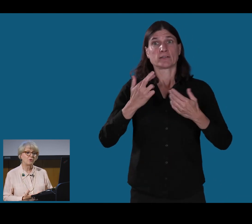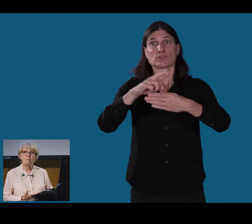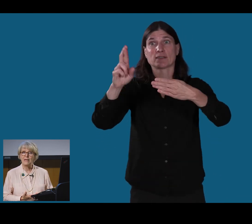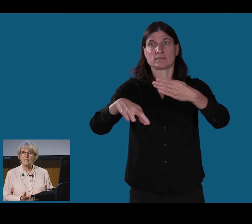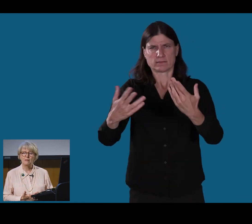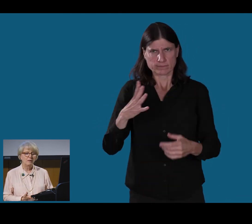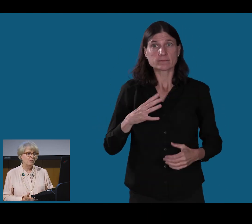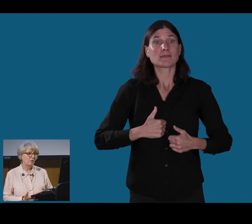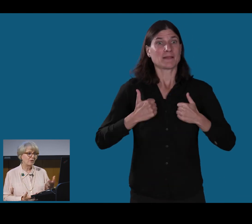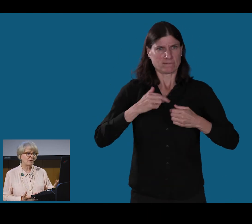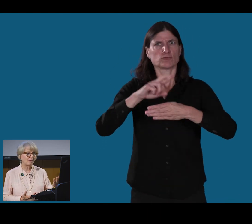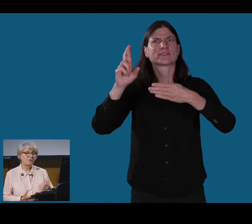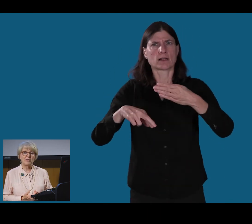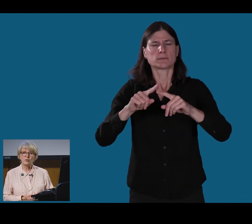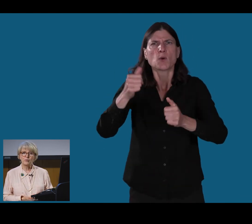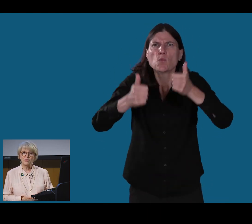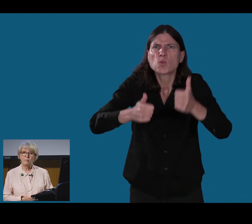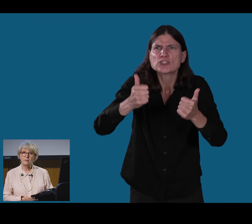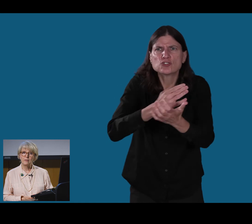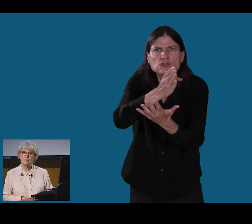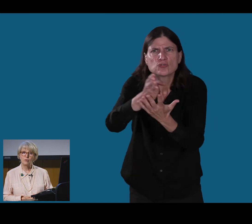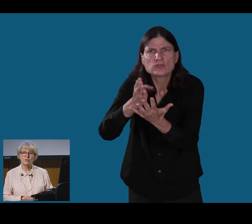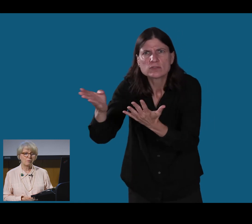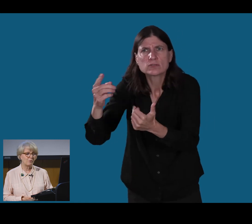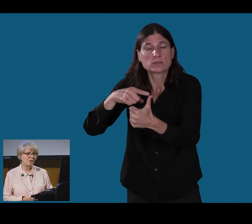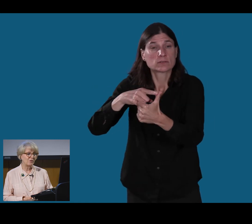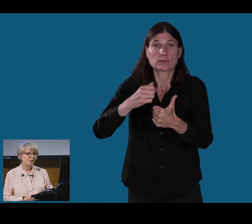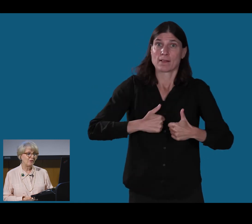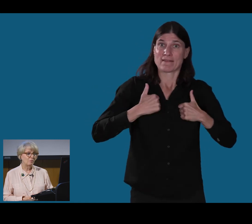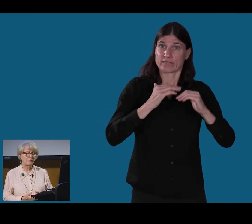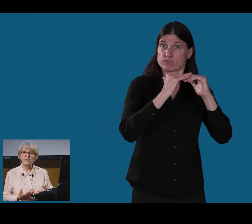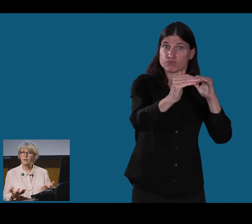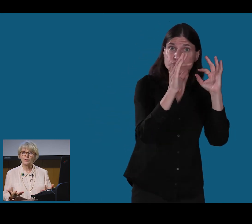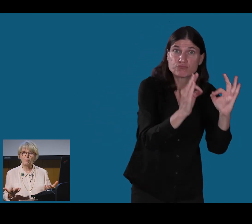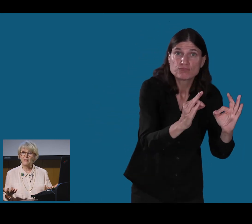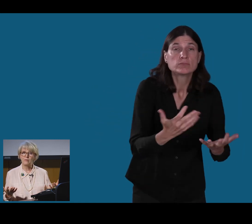There are many; there are things like residential stability, or disruptions, residential independence-